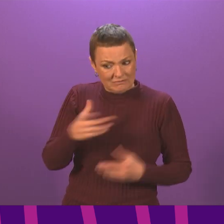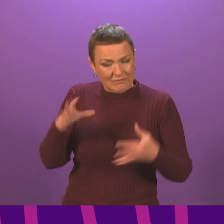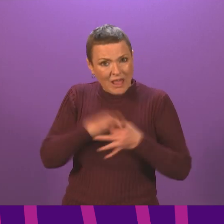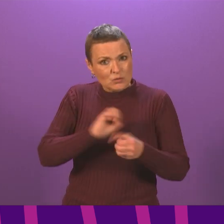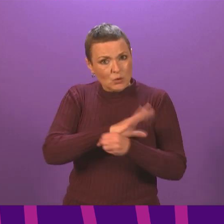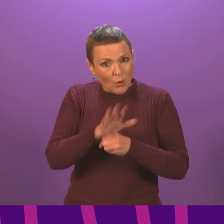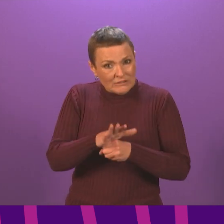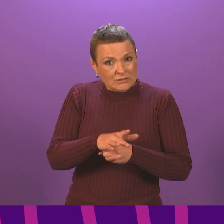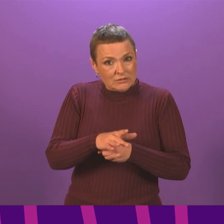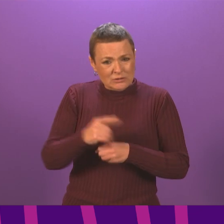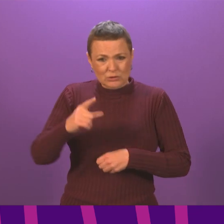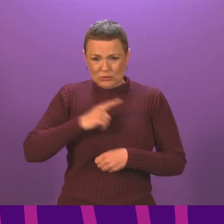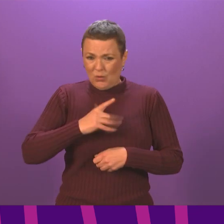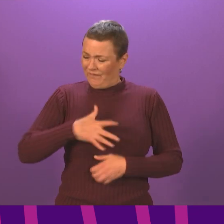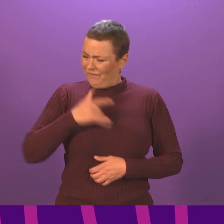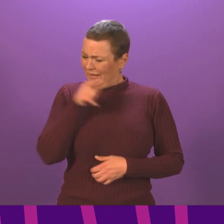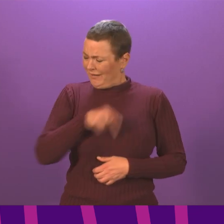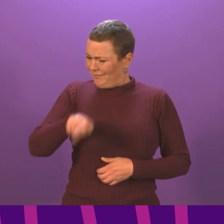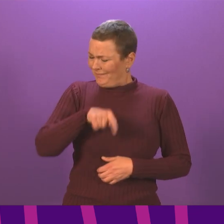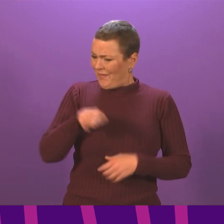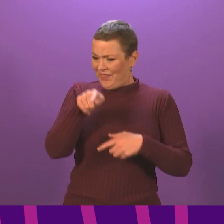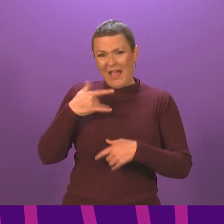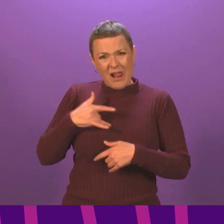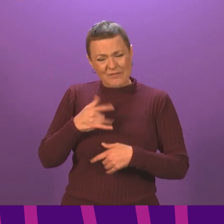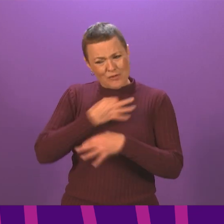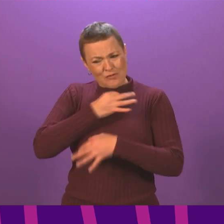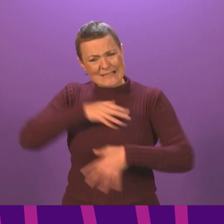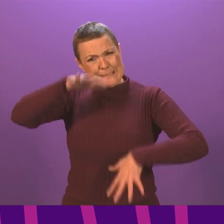in supported living, where the risks are similar to those in care homes, but the cabinet secretary